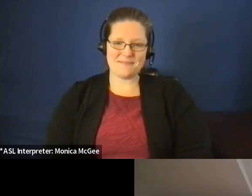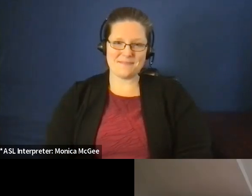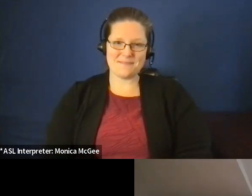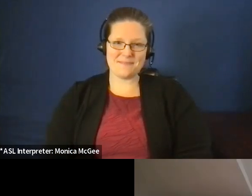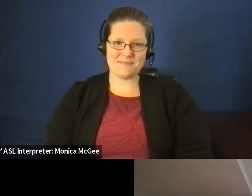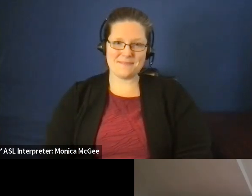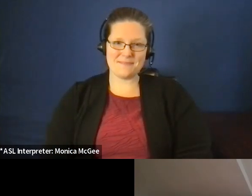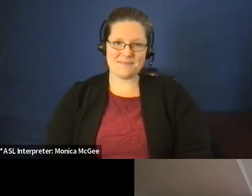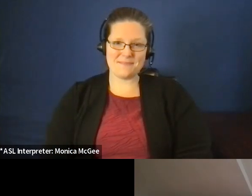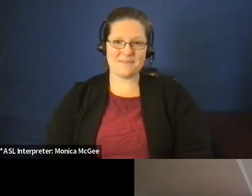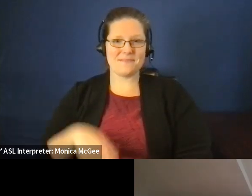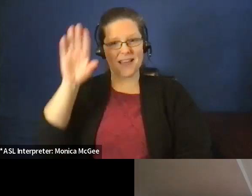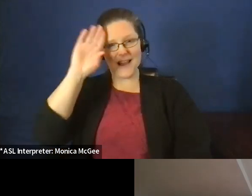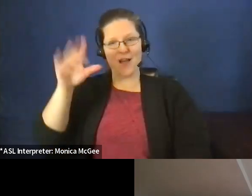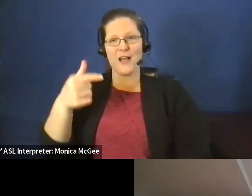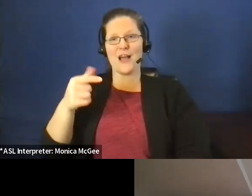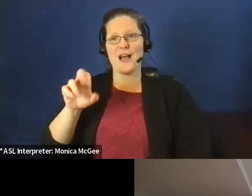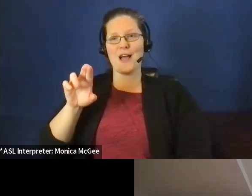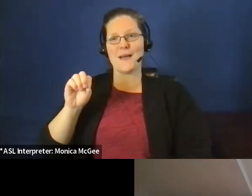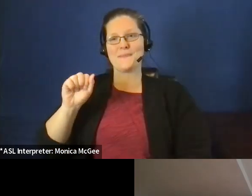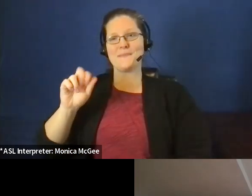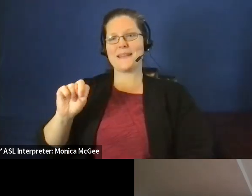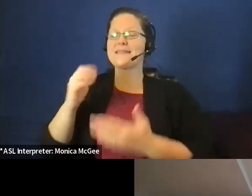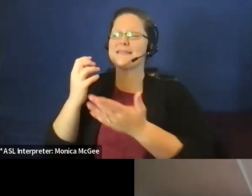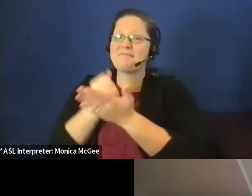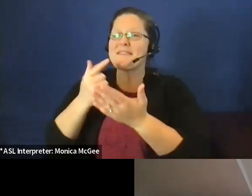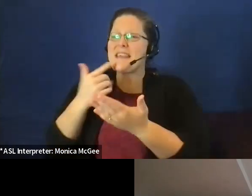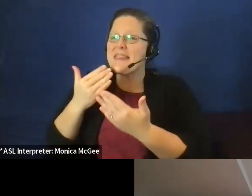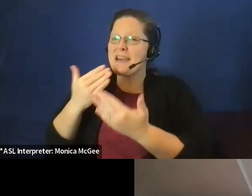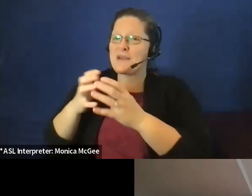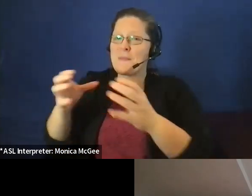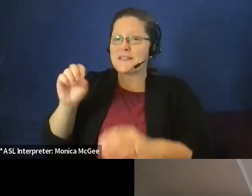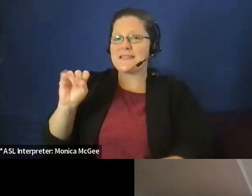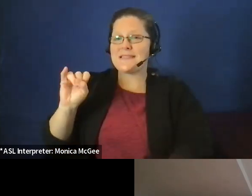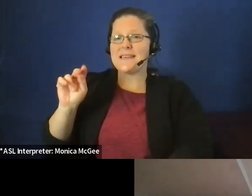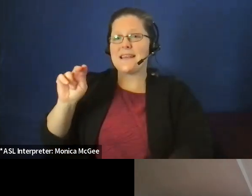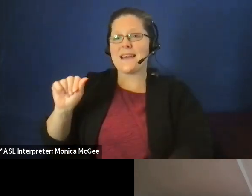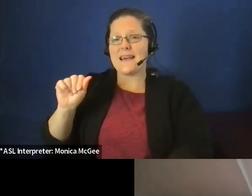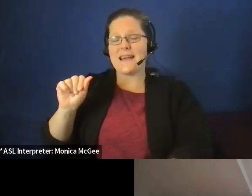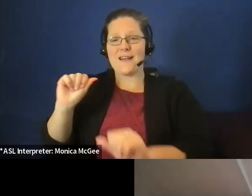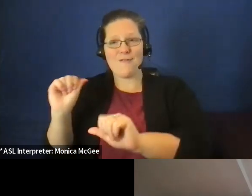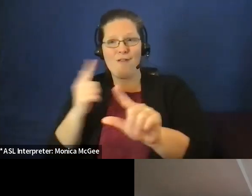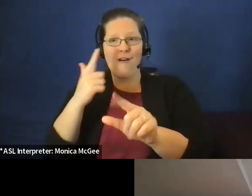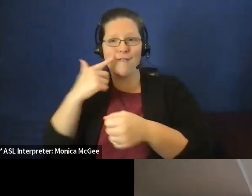it clearly. Can with all that said, I'll turn it over to our speakers.